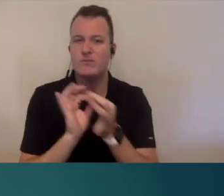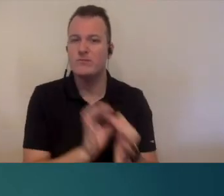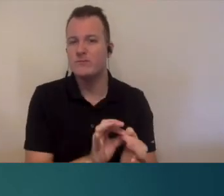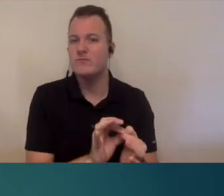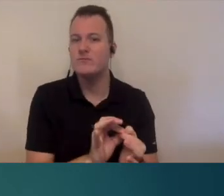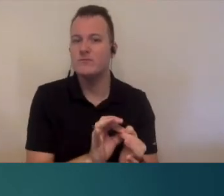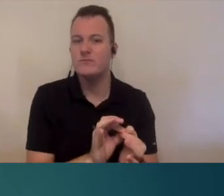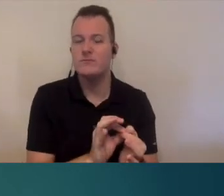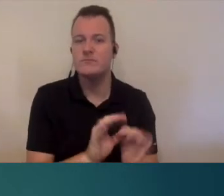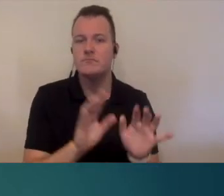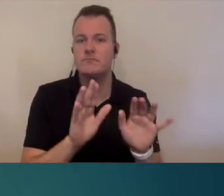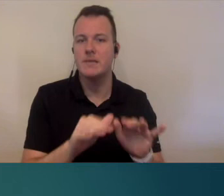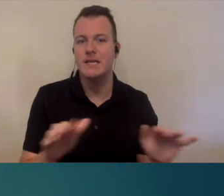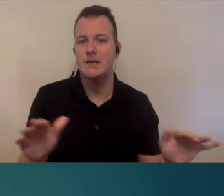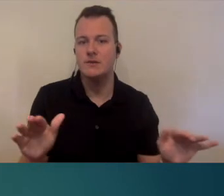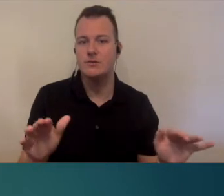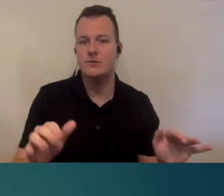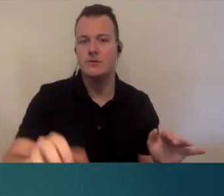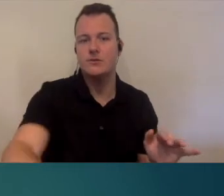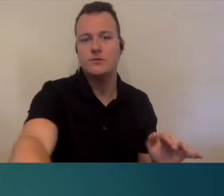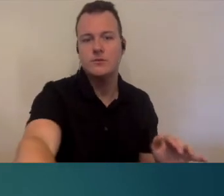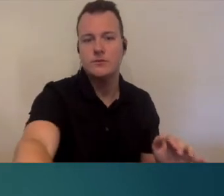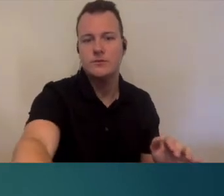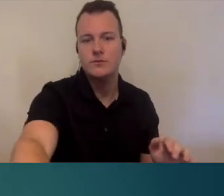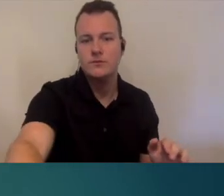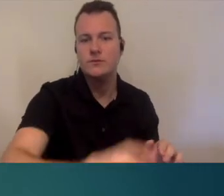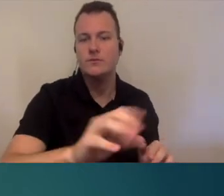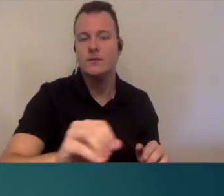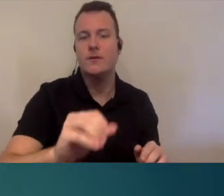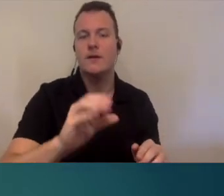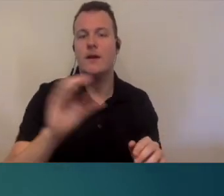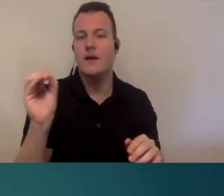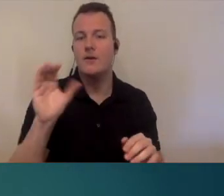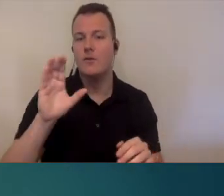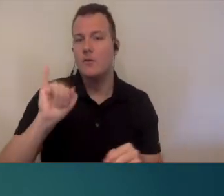geared around pediatric issues and cochlear implants, which was specifically